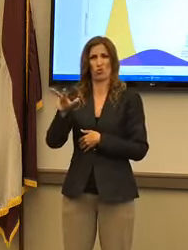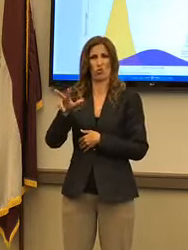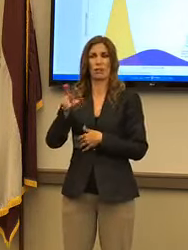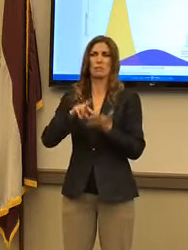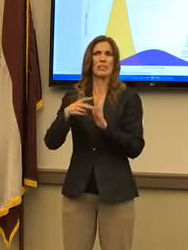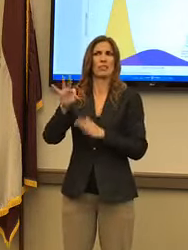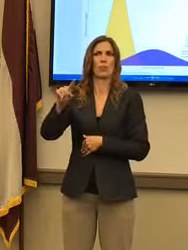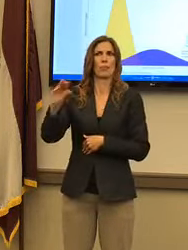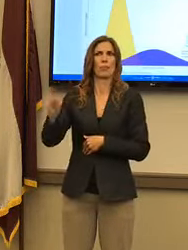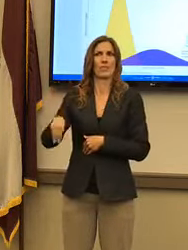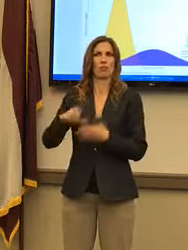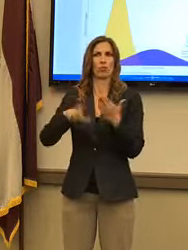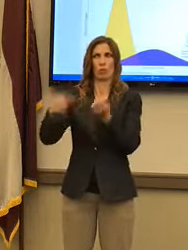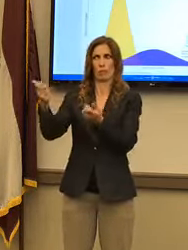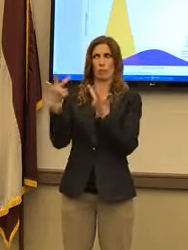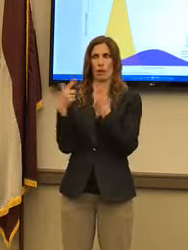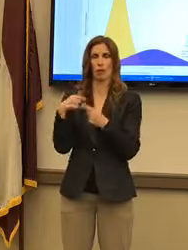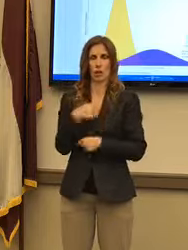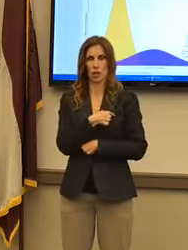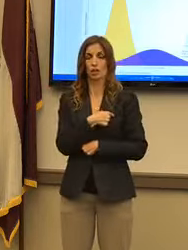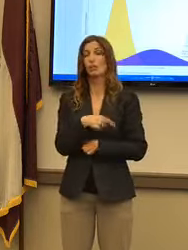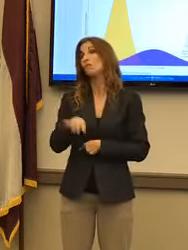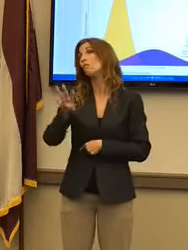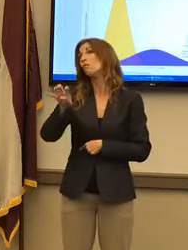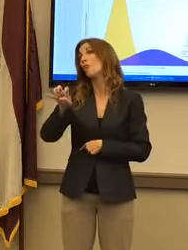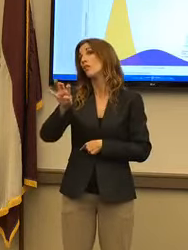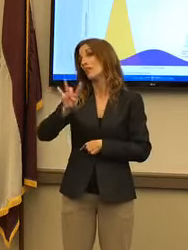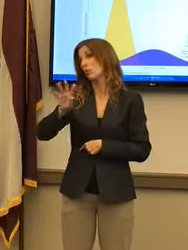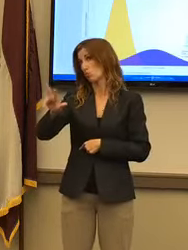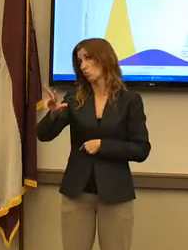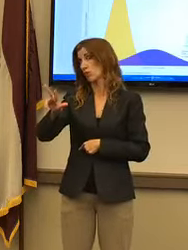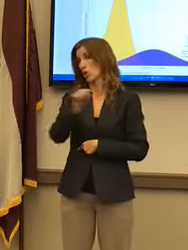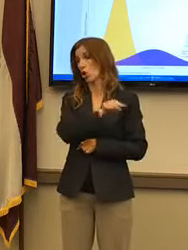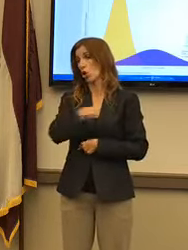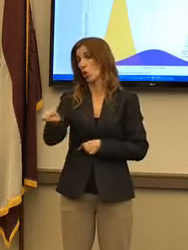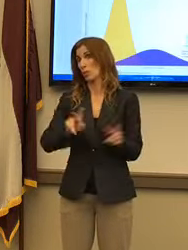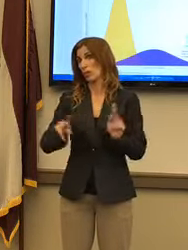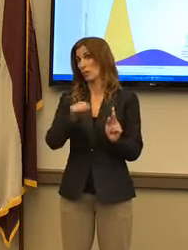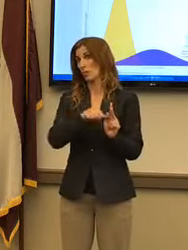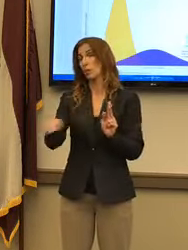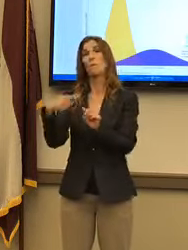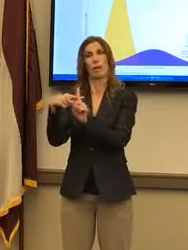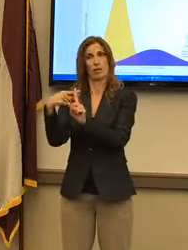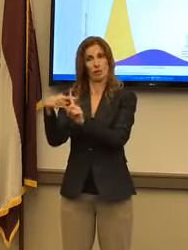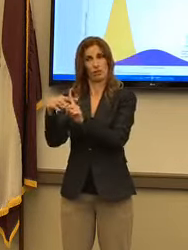ninety-one percent of the total 483 of these individuals who are positive so